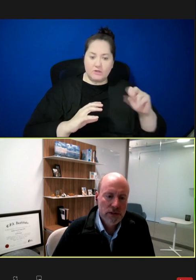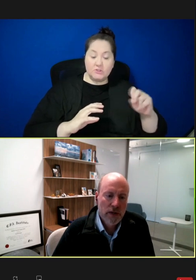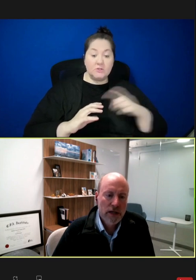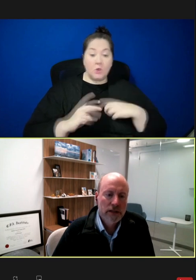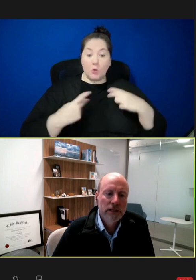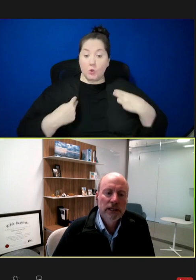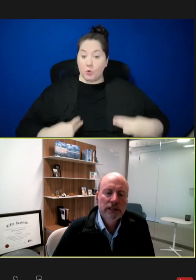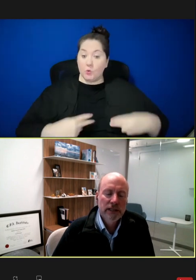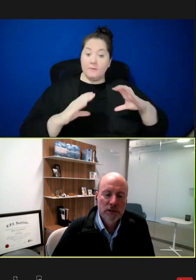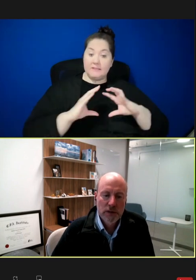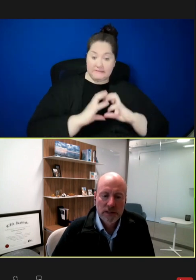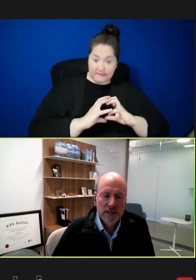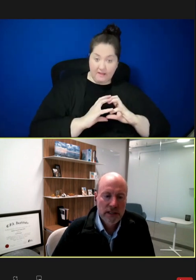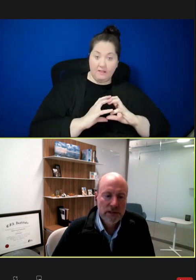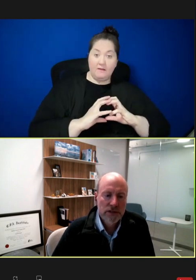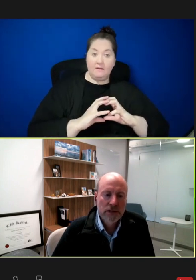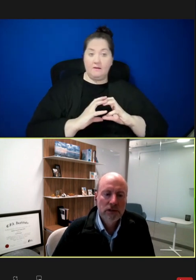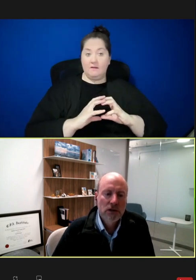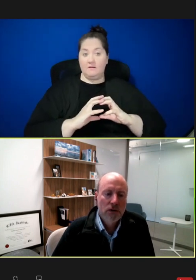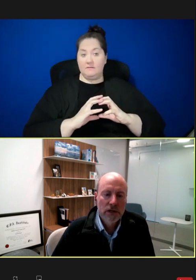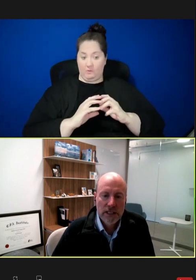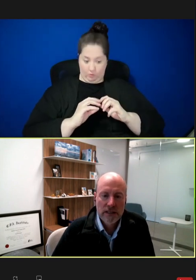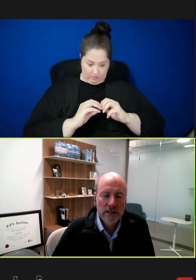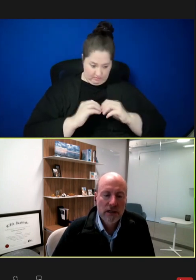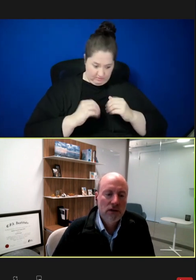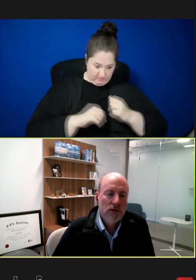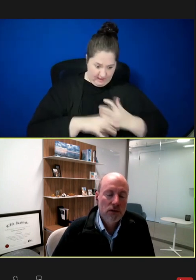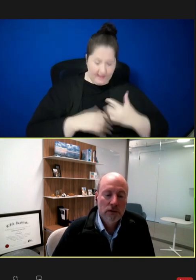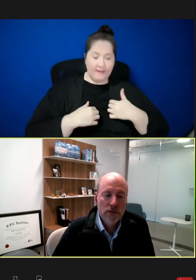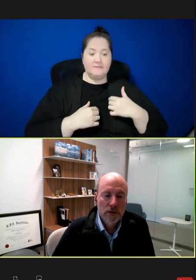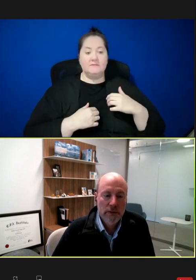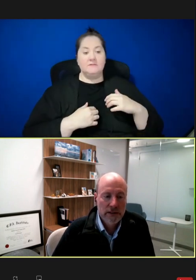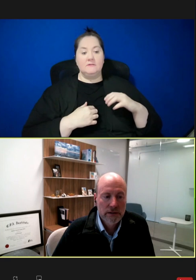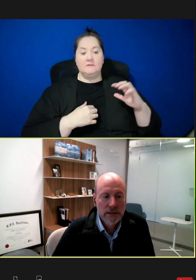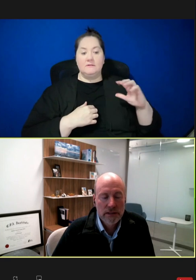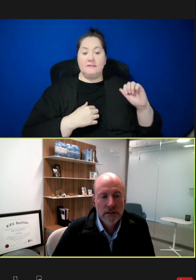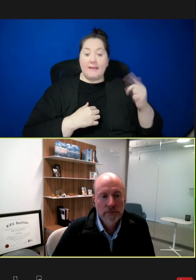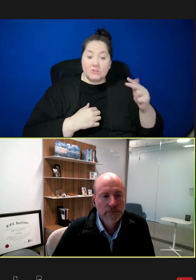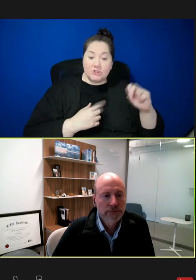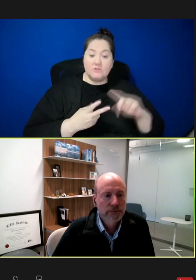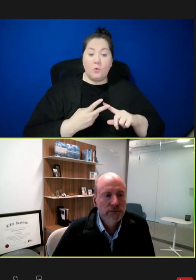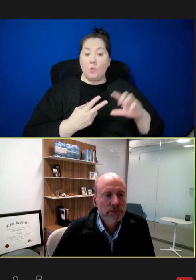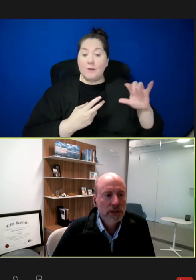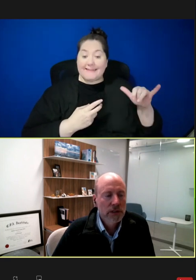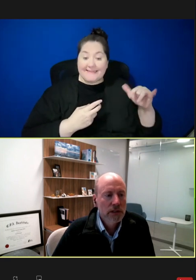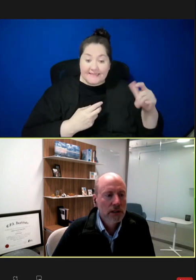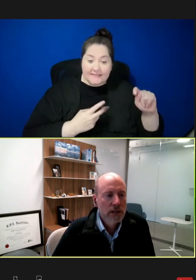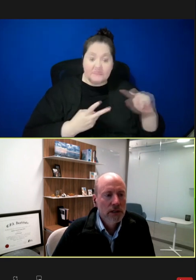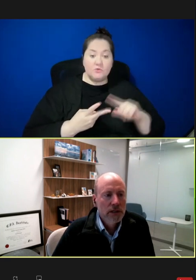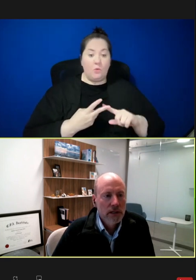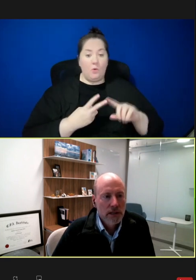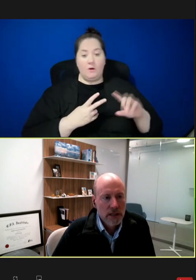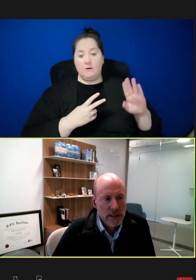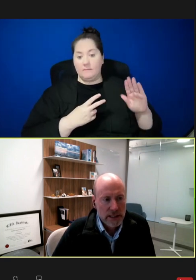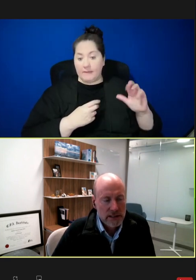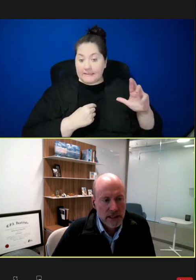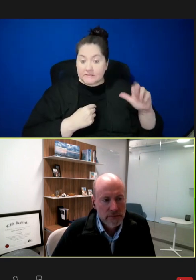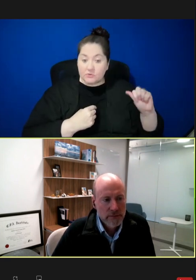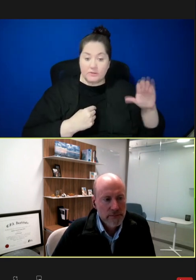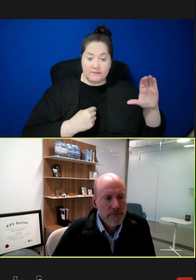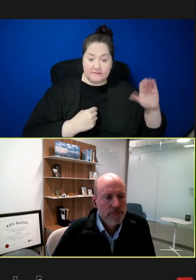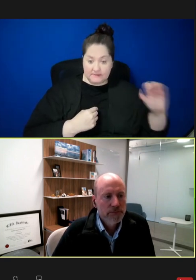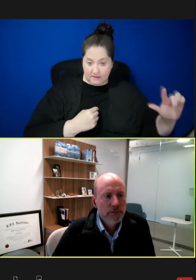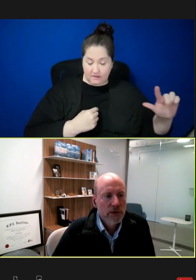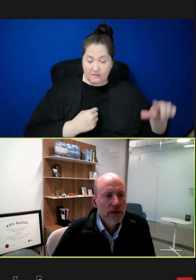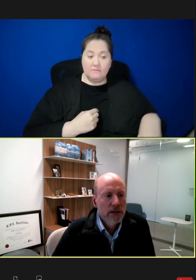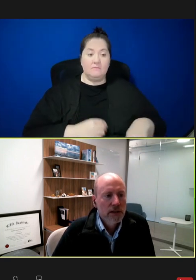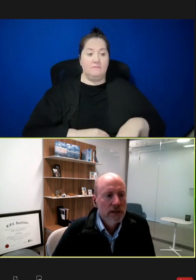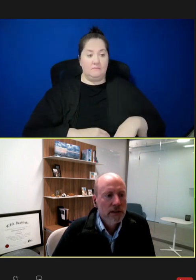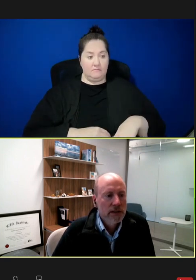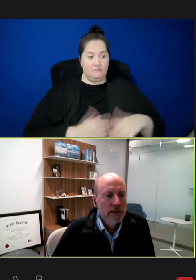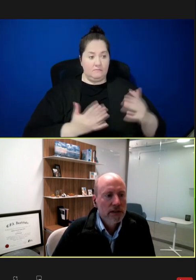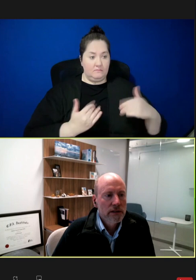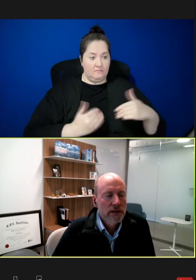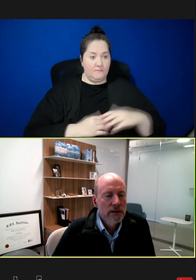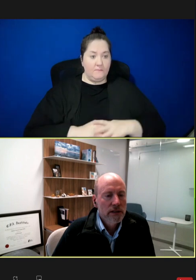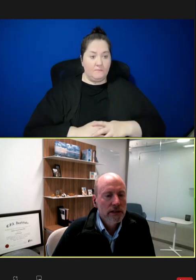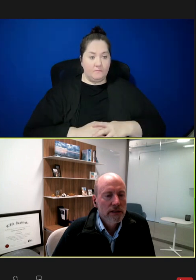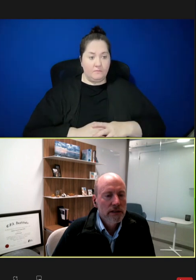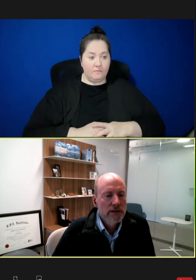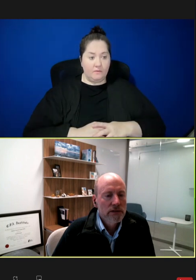the body that expresses the antigen or a yeast cell or a bacteria cell. Next slide.